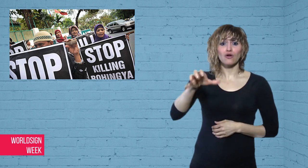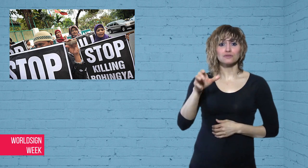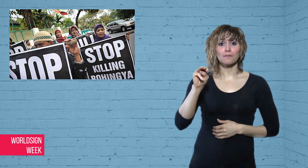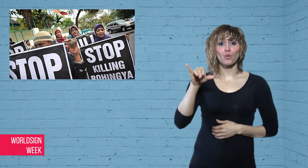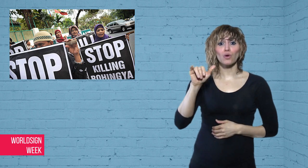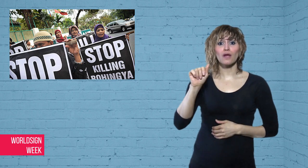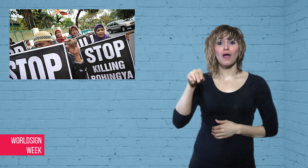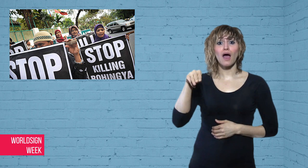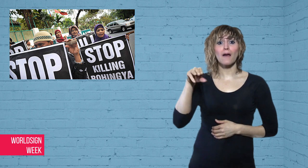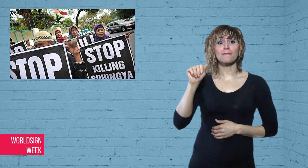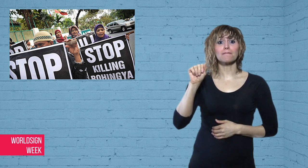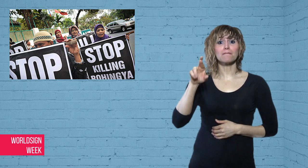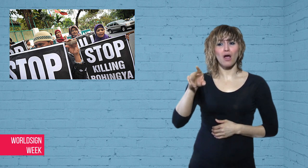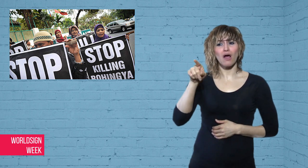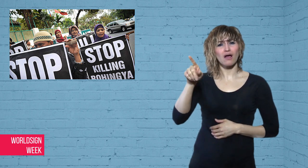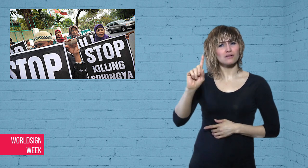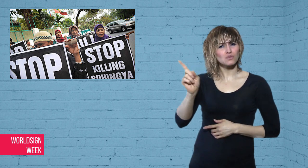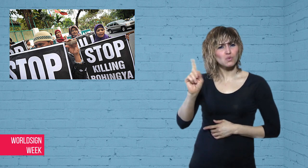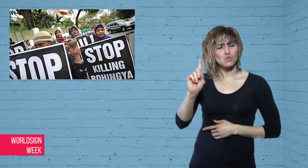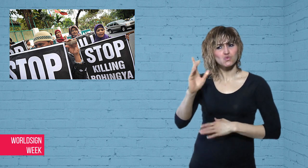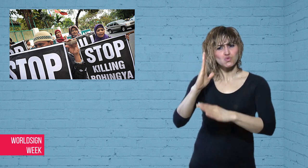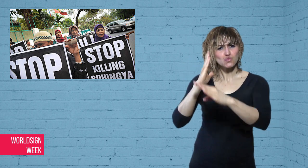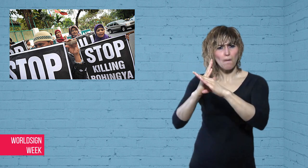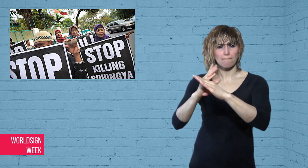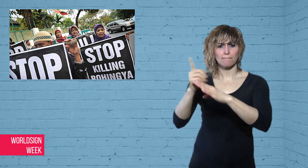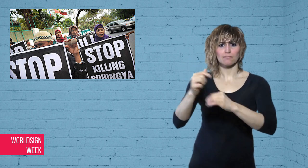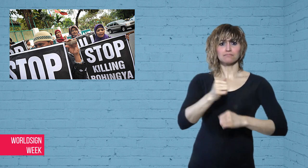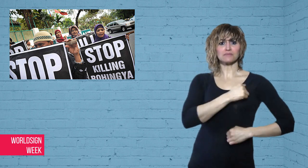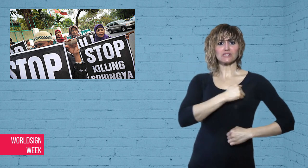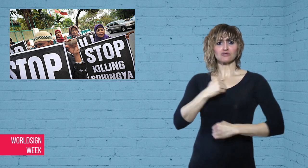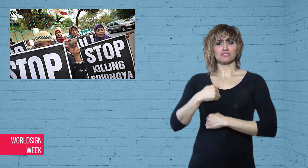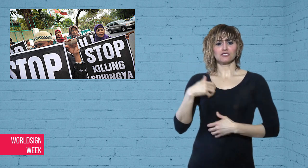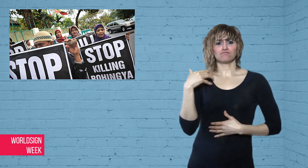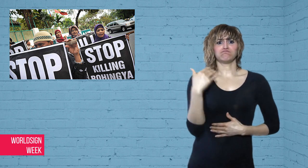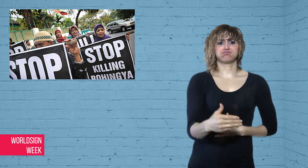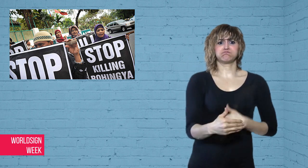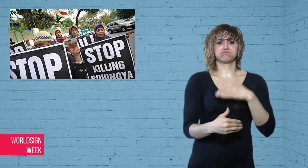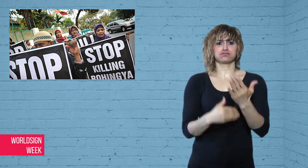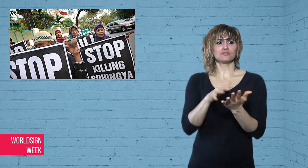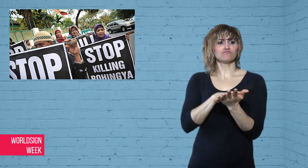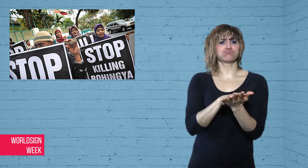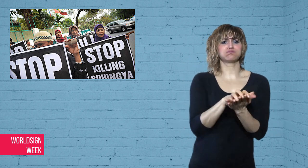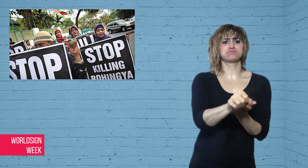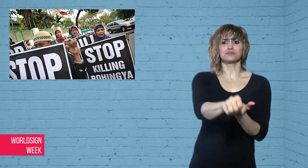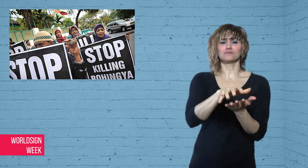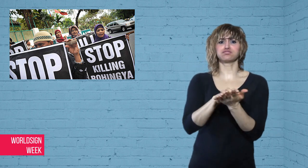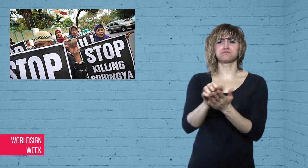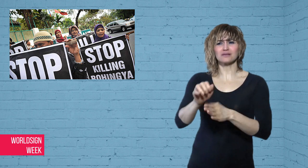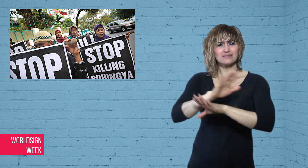Myanmar to halt military